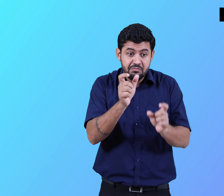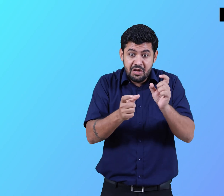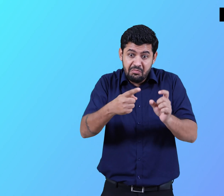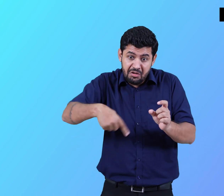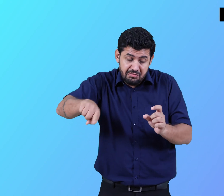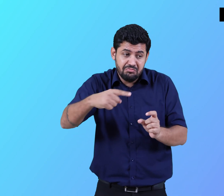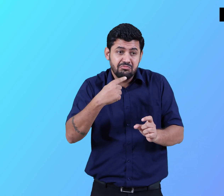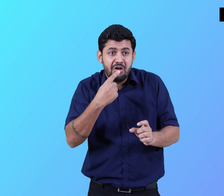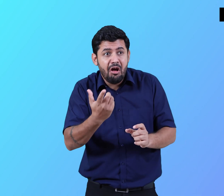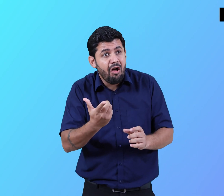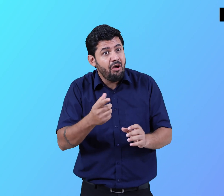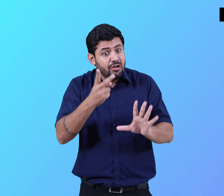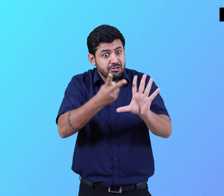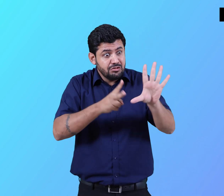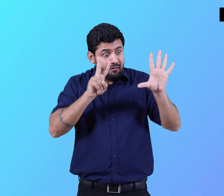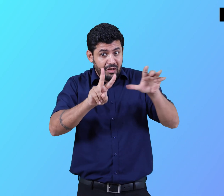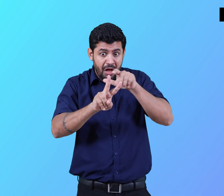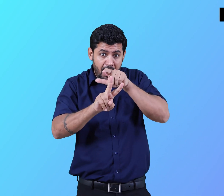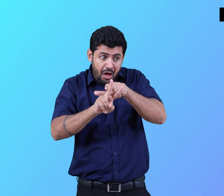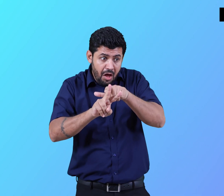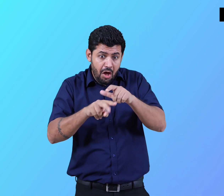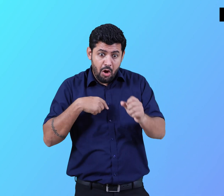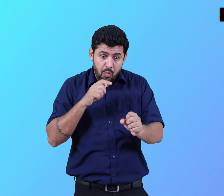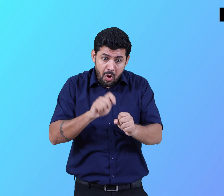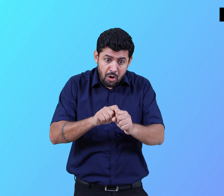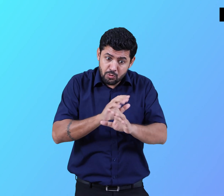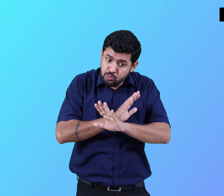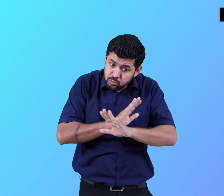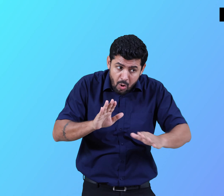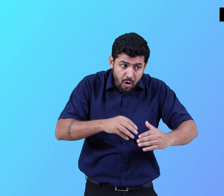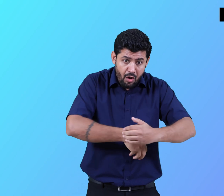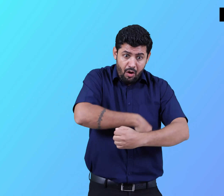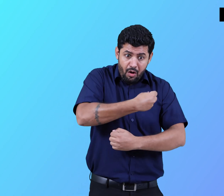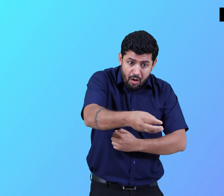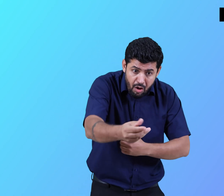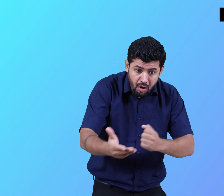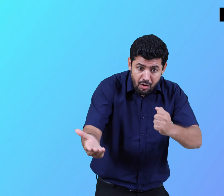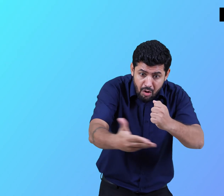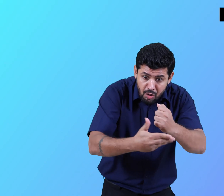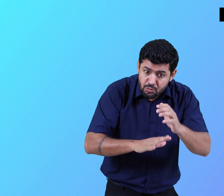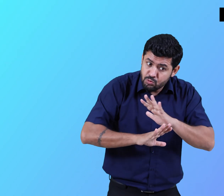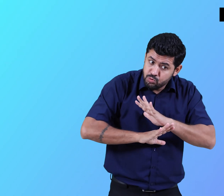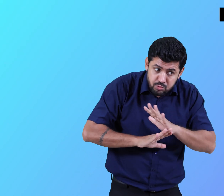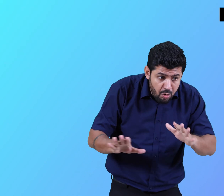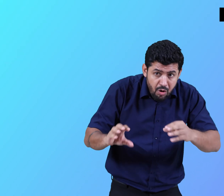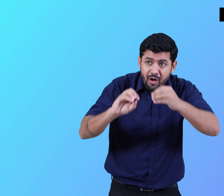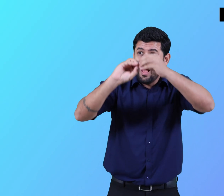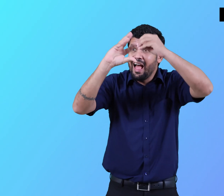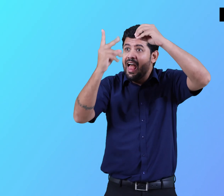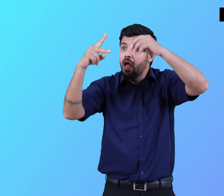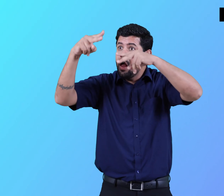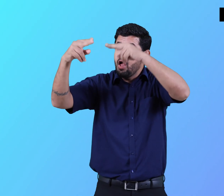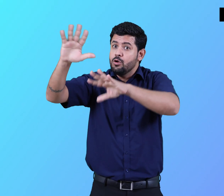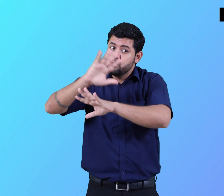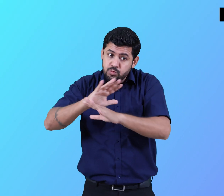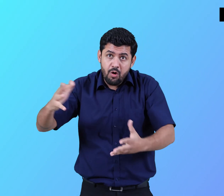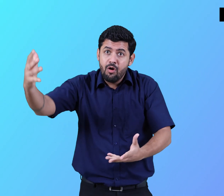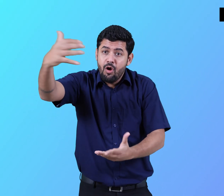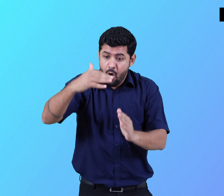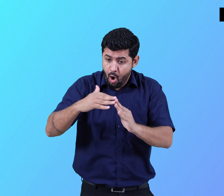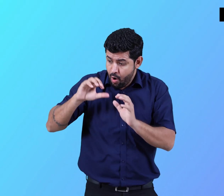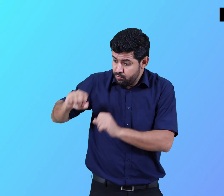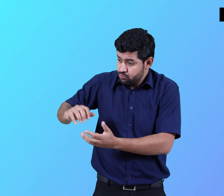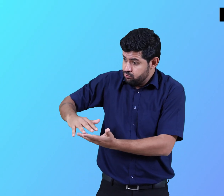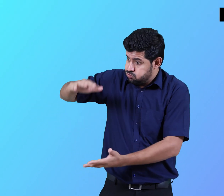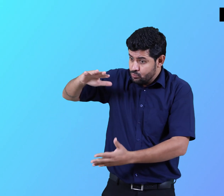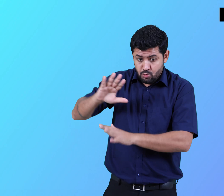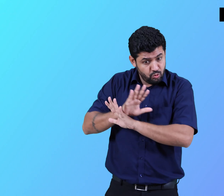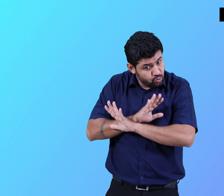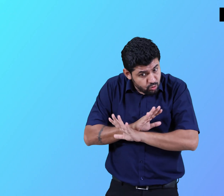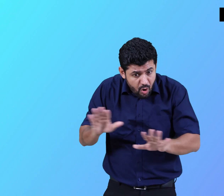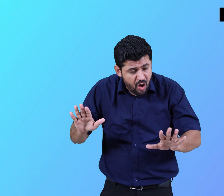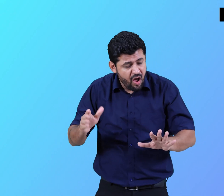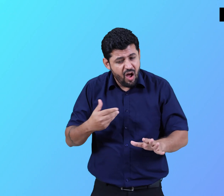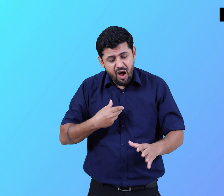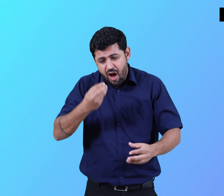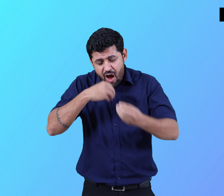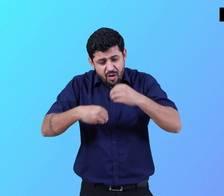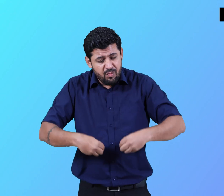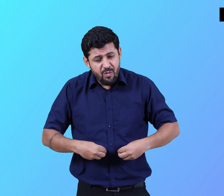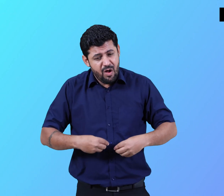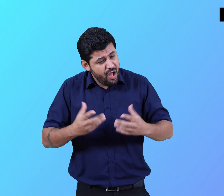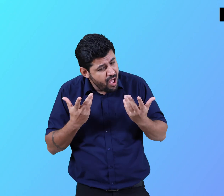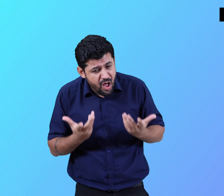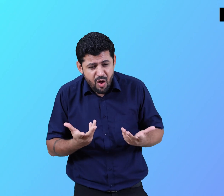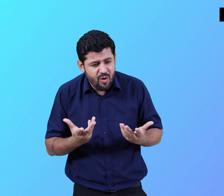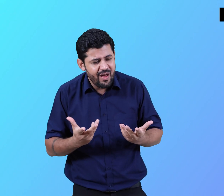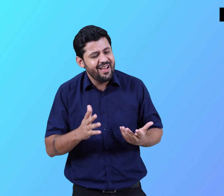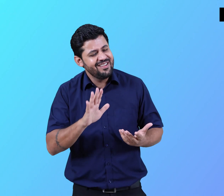“But maybe you will say, ‘If we don’t plant seeds or gather our crops, we will not have anything to eat during the seventh year.’